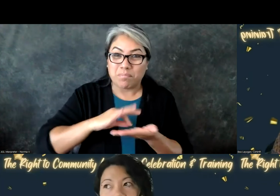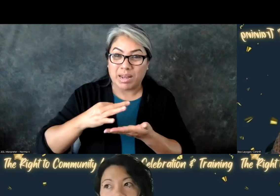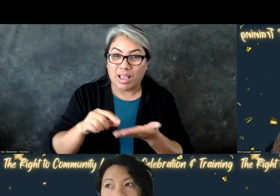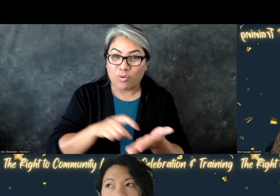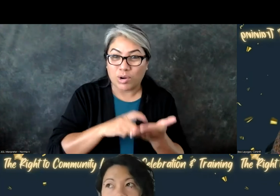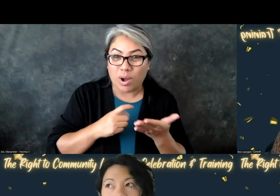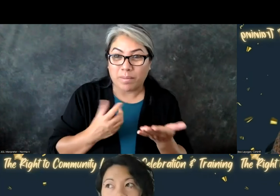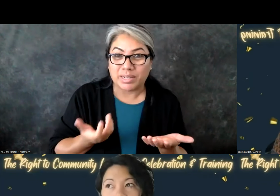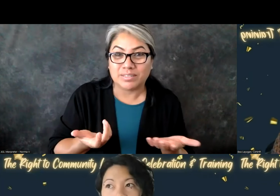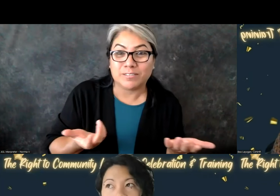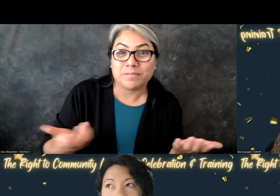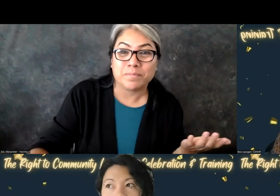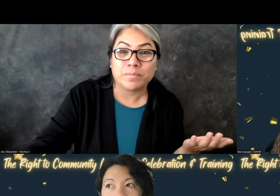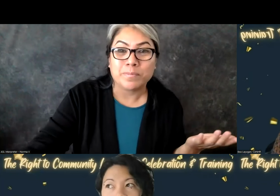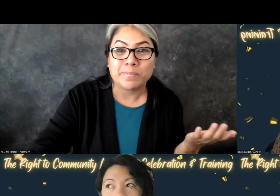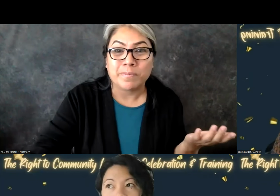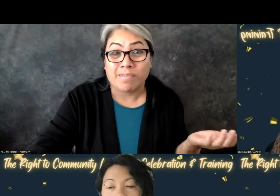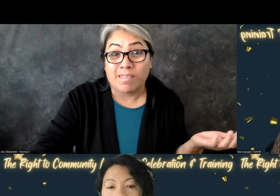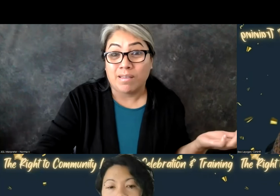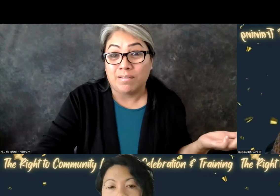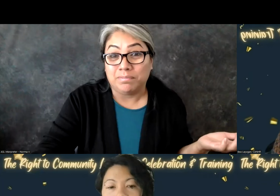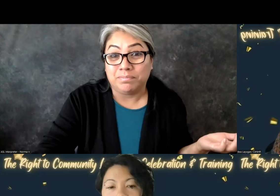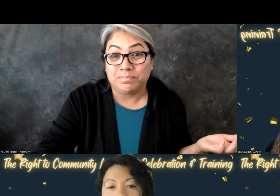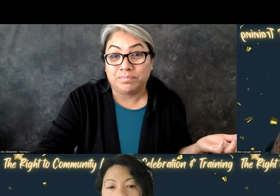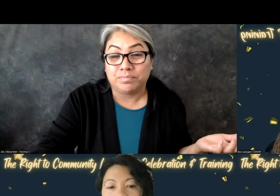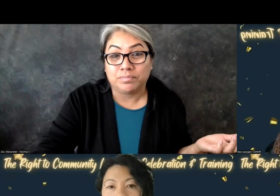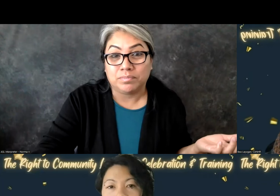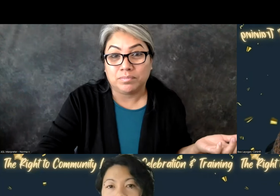programs with their own requirements they have been